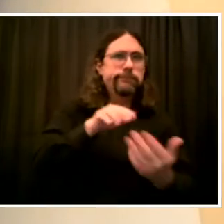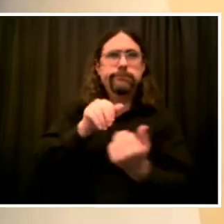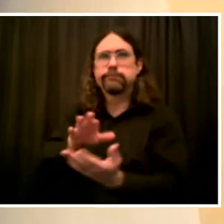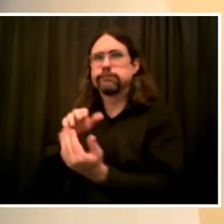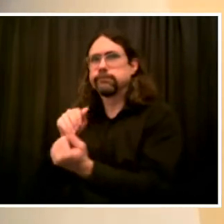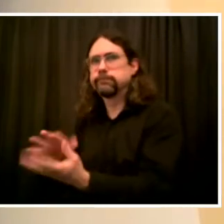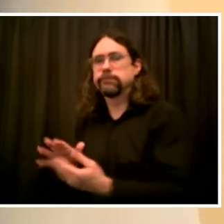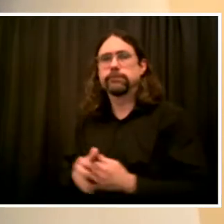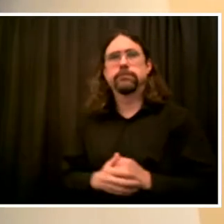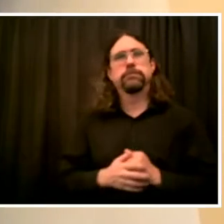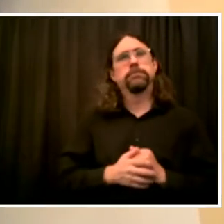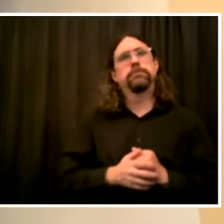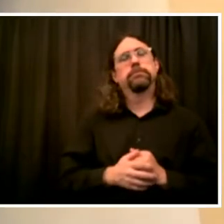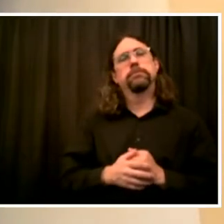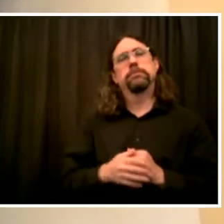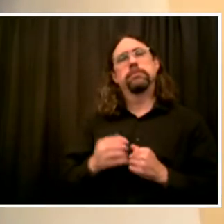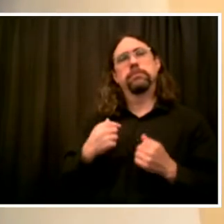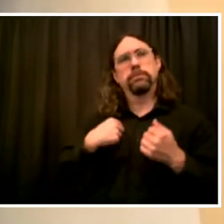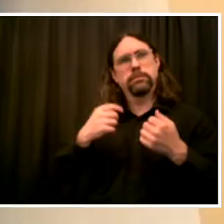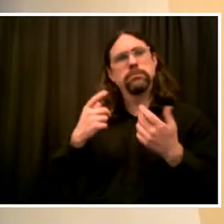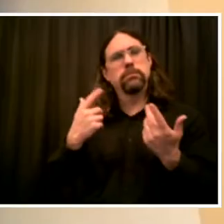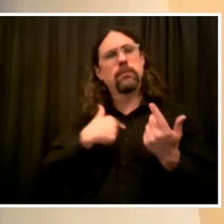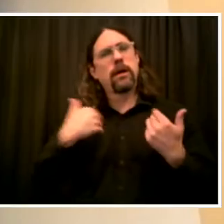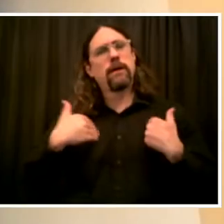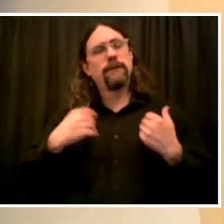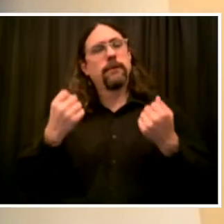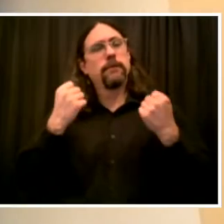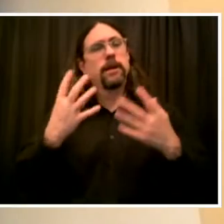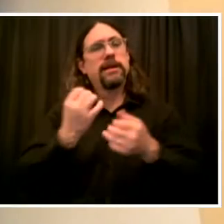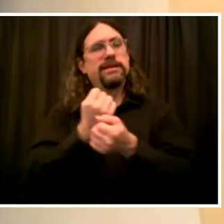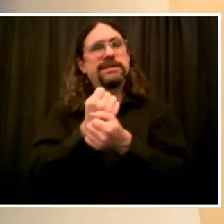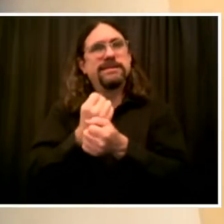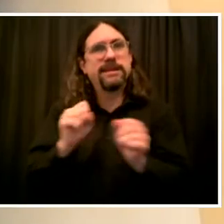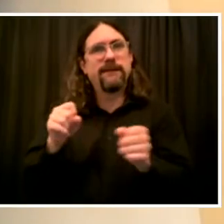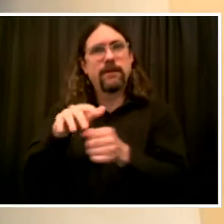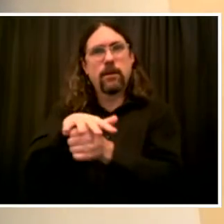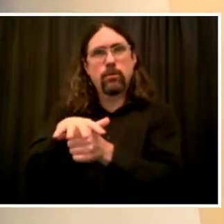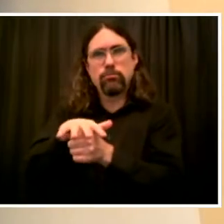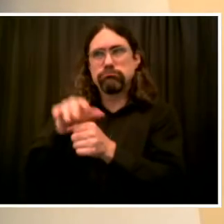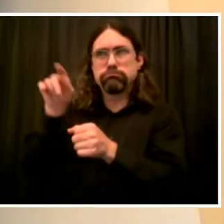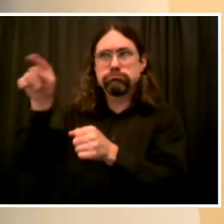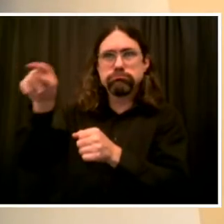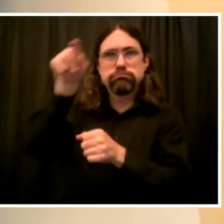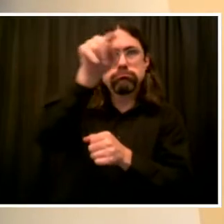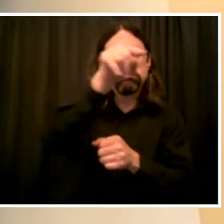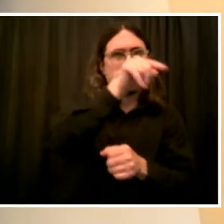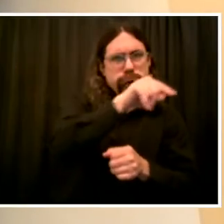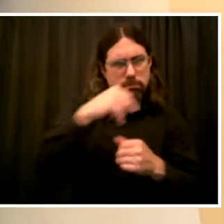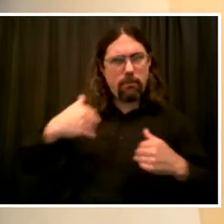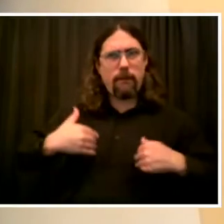IN THE MIDDLE OF THE PANDEMIC WE'VE SET UP MORE